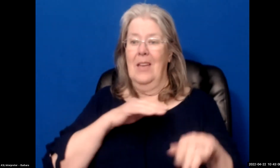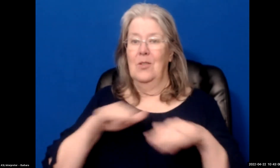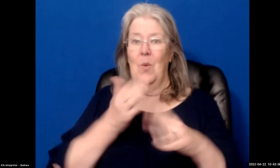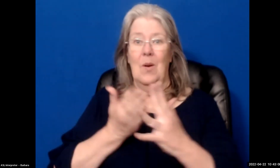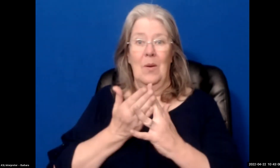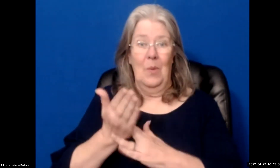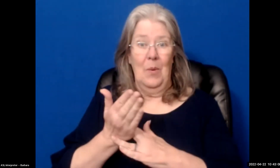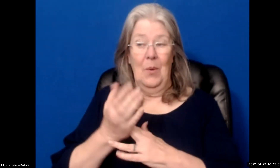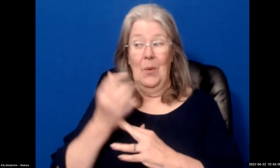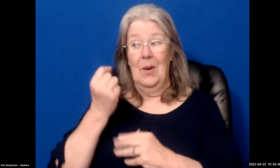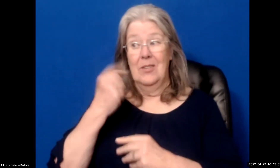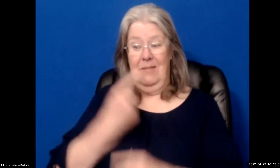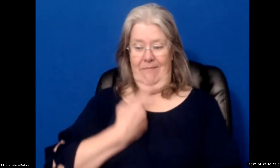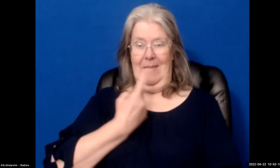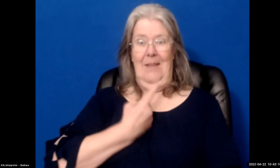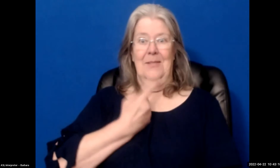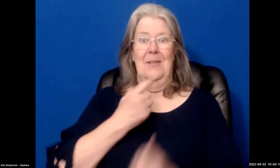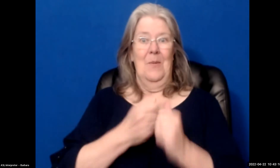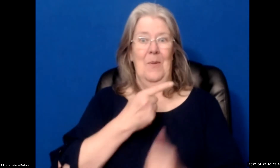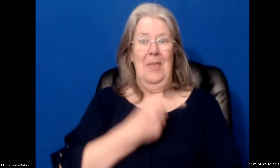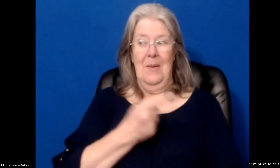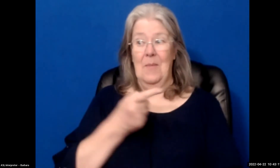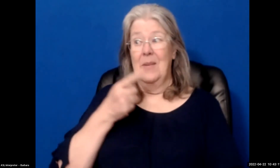he's 89 pounds, and if he doesn't want to get a shot, it could be very difficult to get him